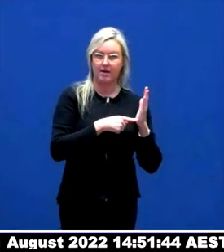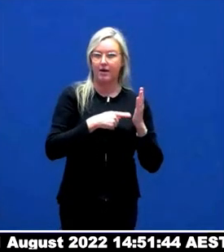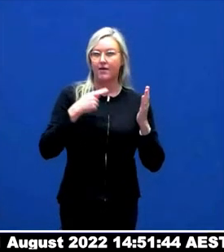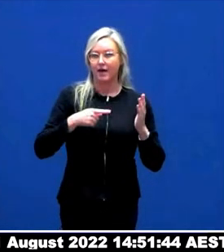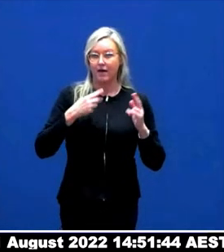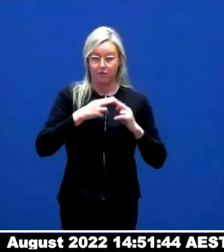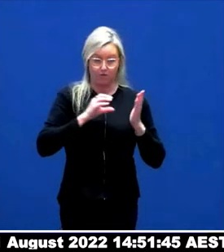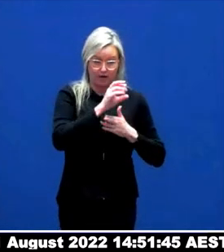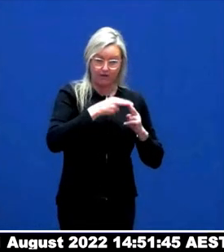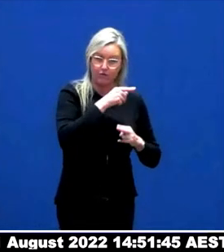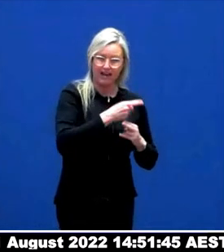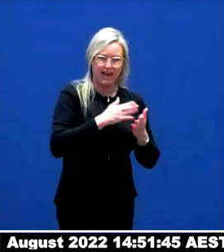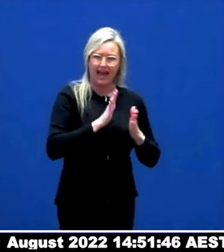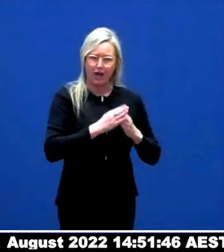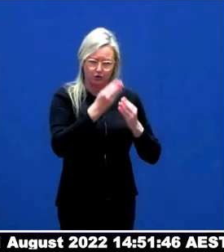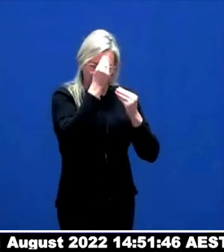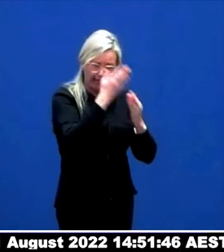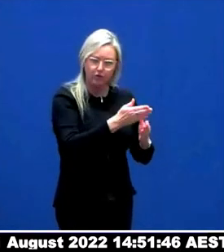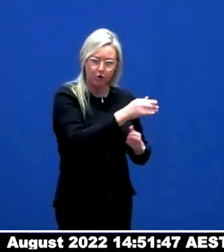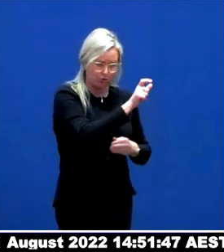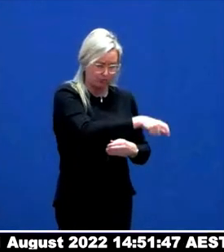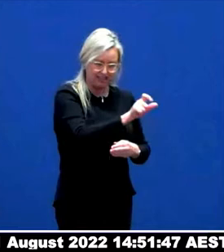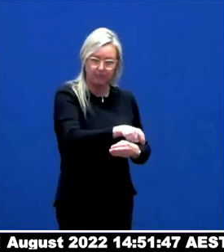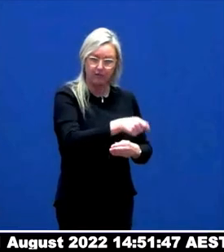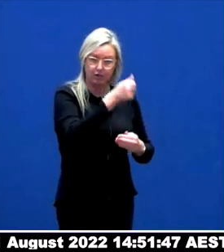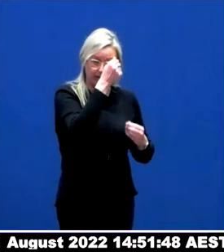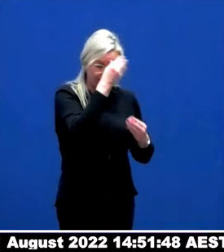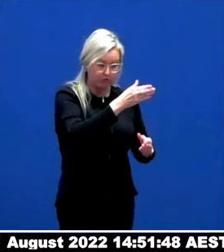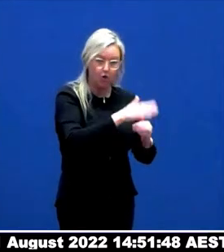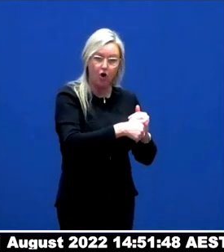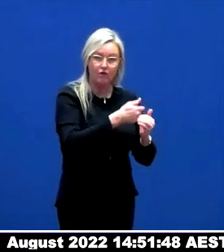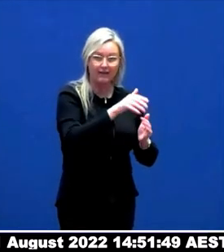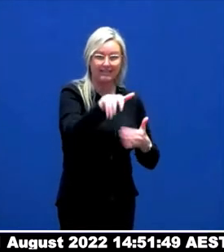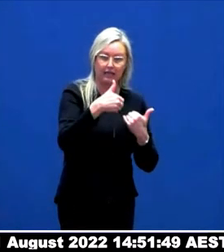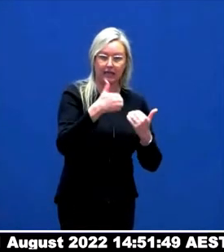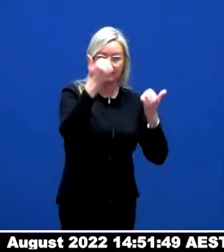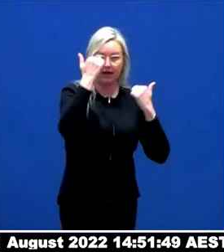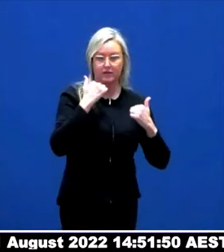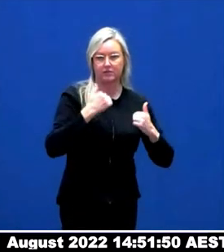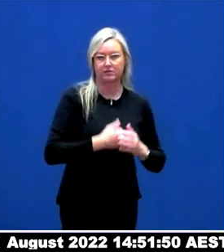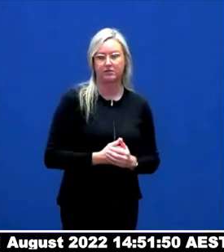I'm not sure if it is.